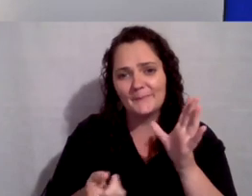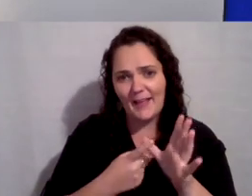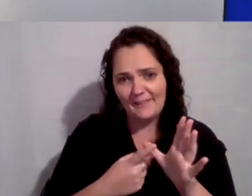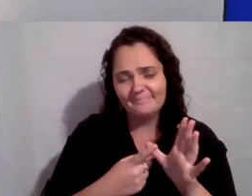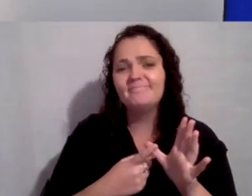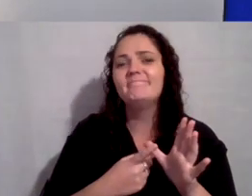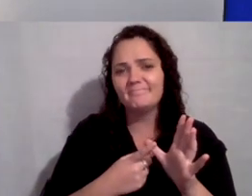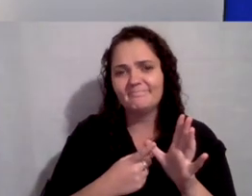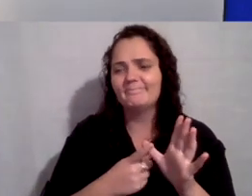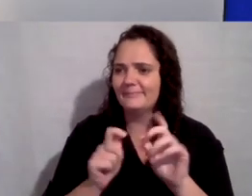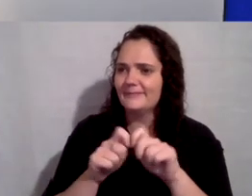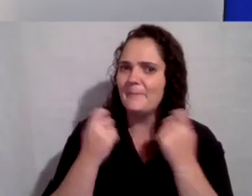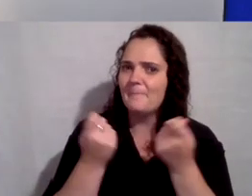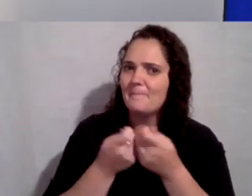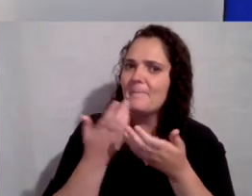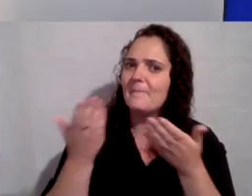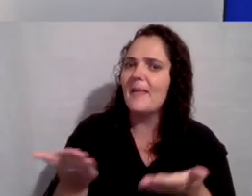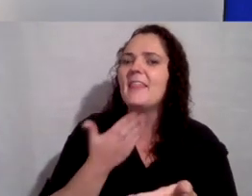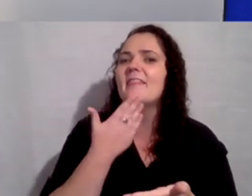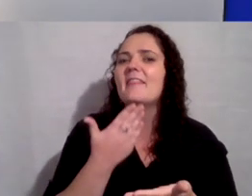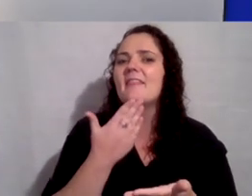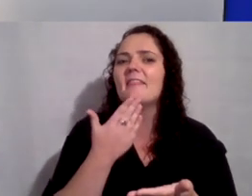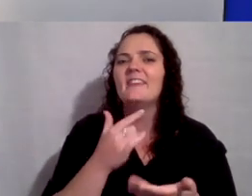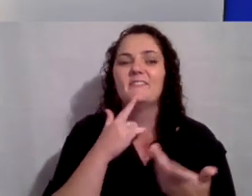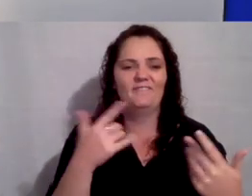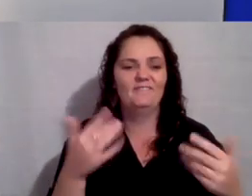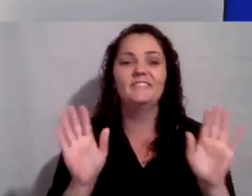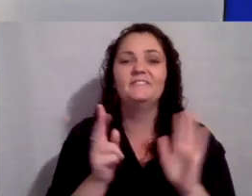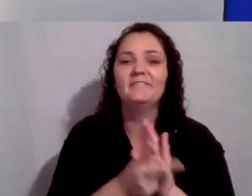this back over to Shannon now, we're gonna kill my video but again,